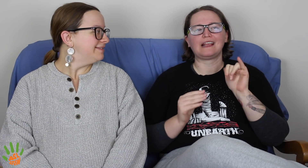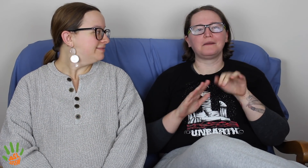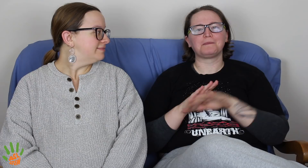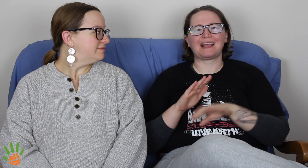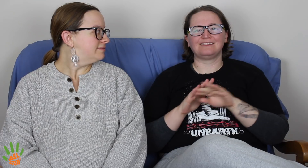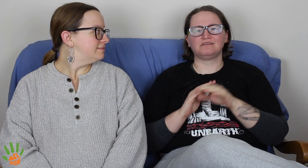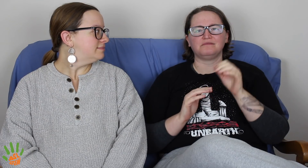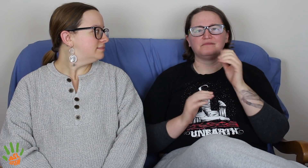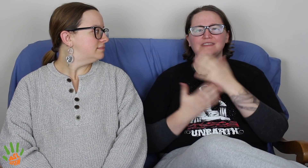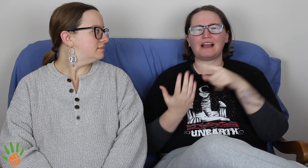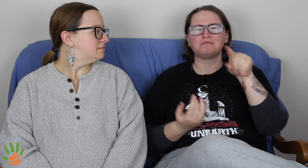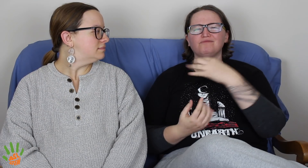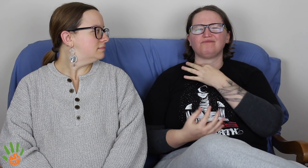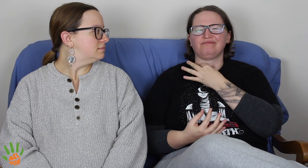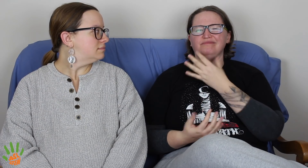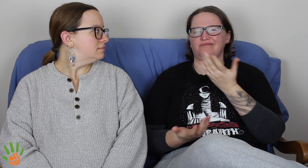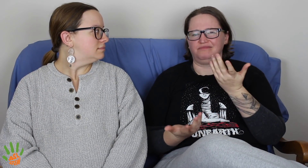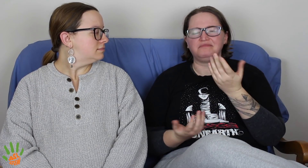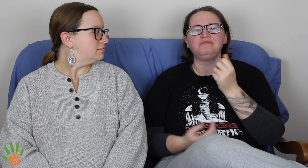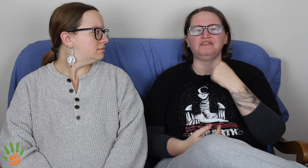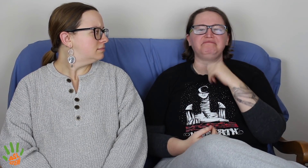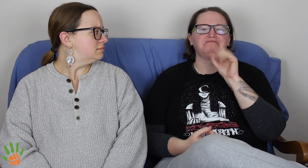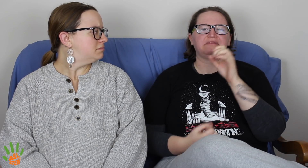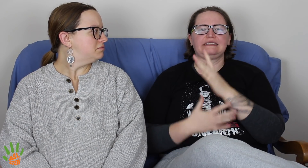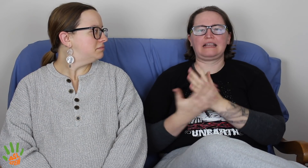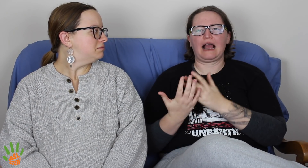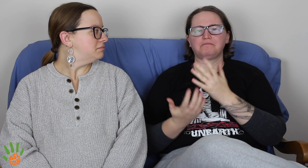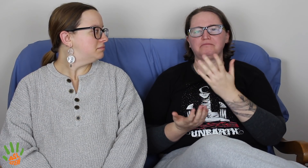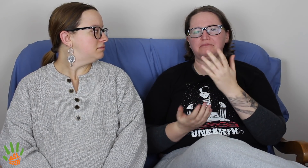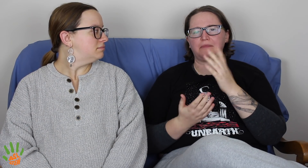More like we're just gonna give you some basic information if you're curious.